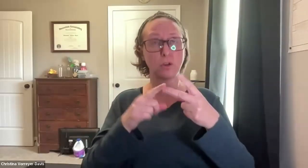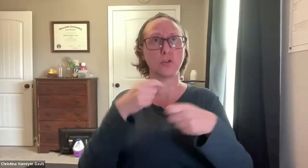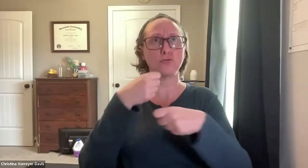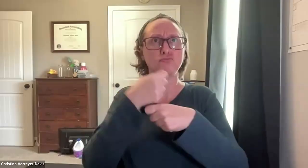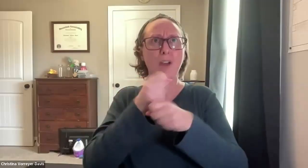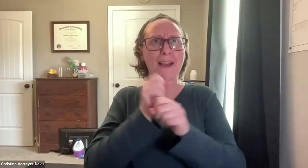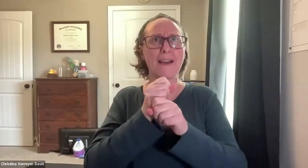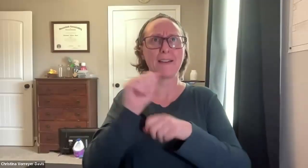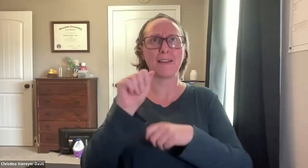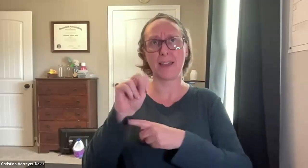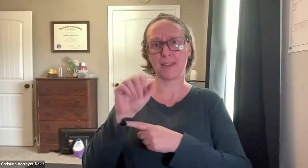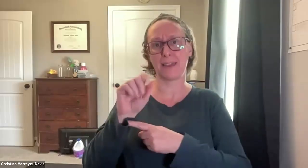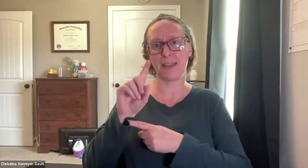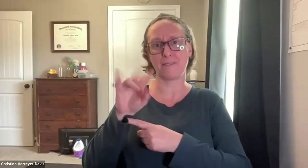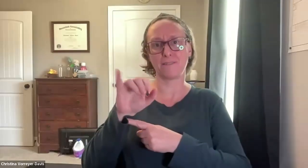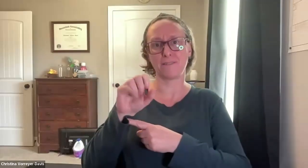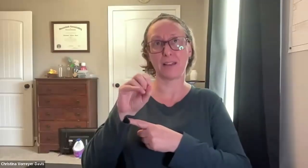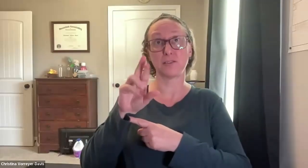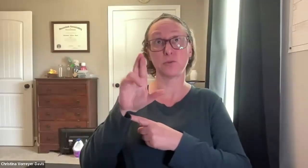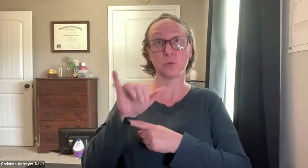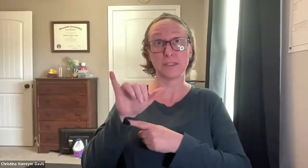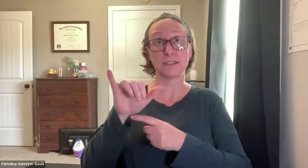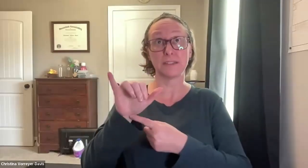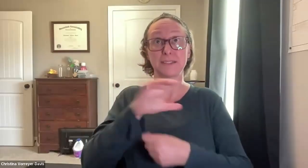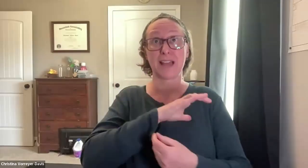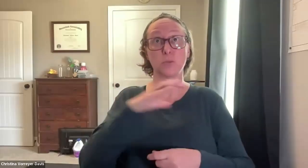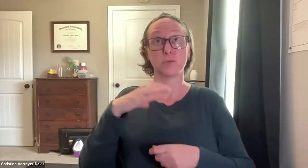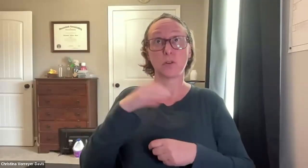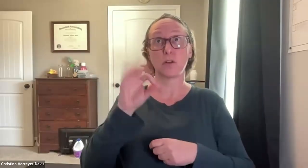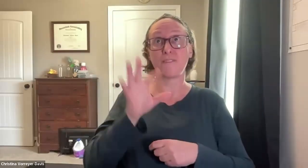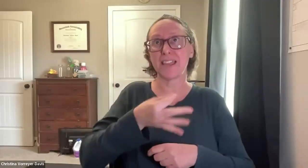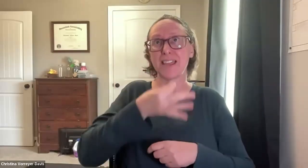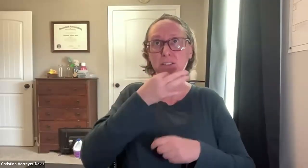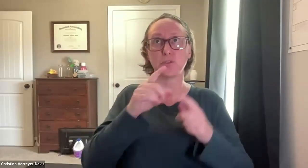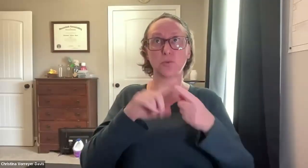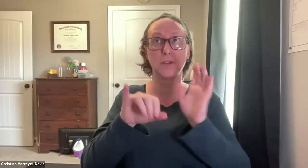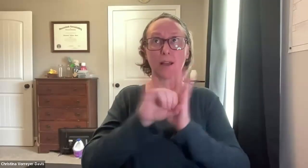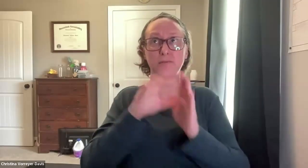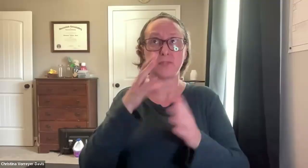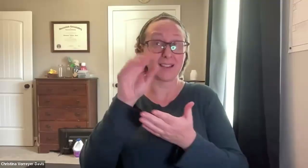And we can distribute that link. But probably that it's creating an advisory council